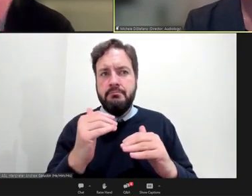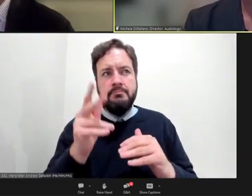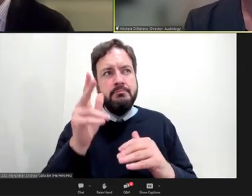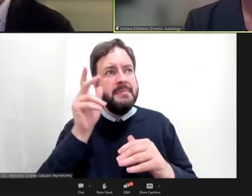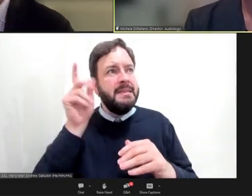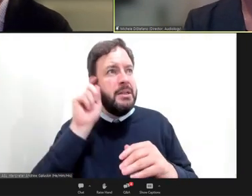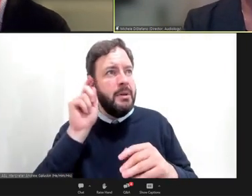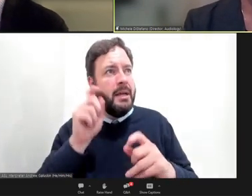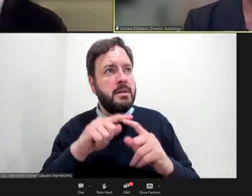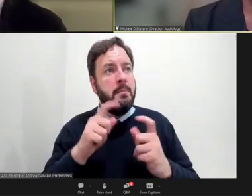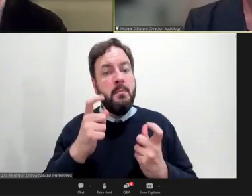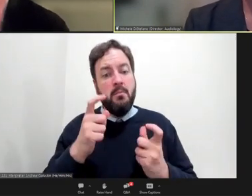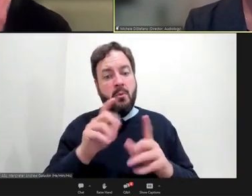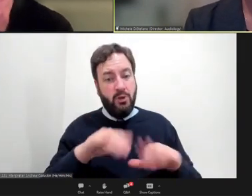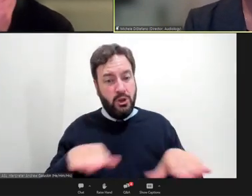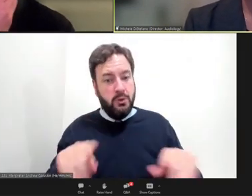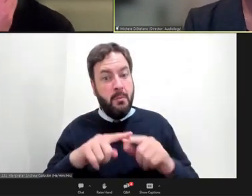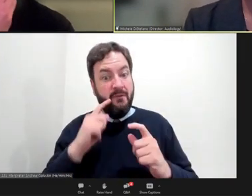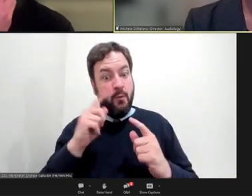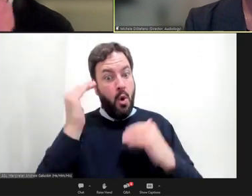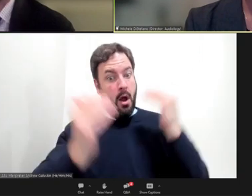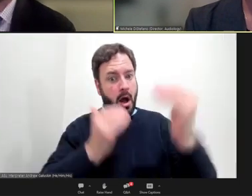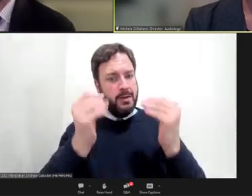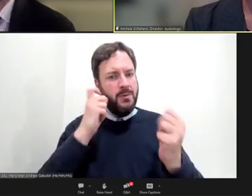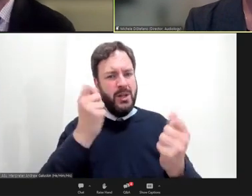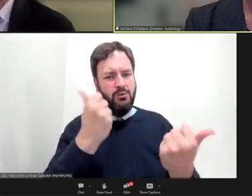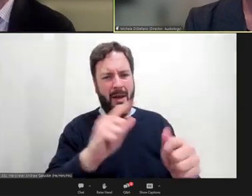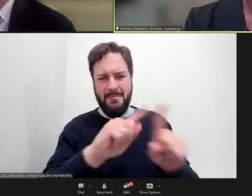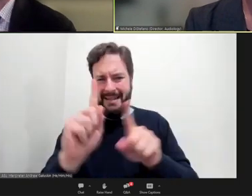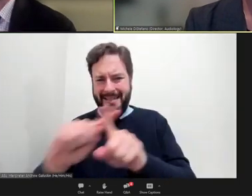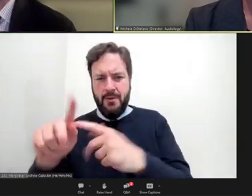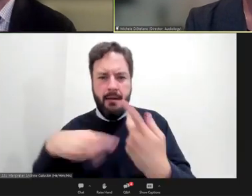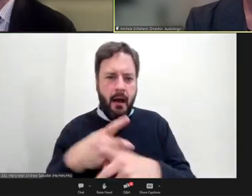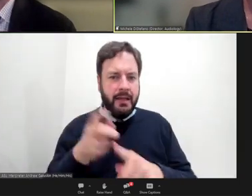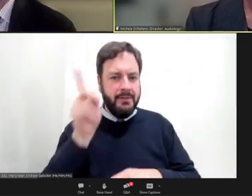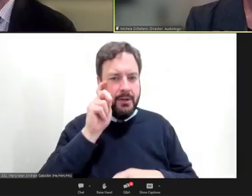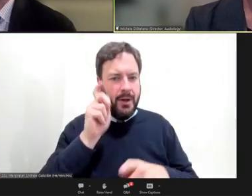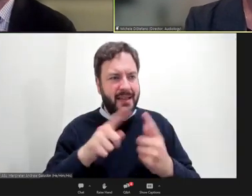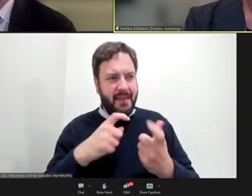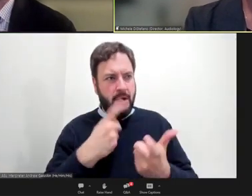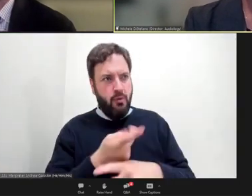we often try several different hearing aids and come up with the conclusion. But for pediatrics,